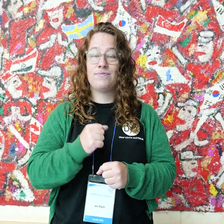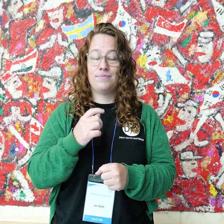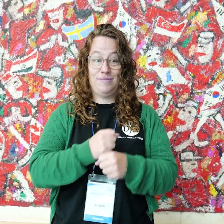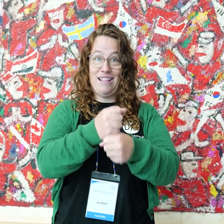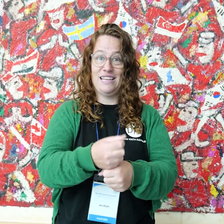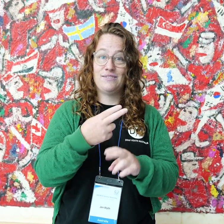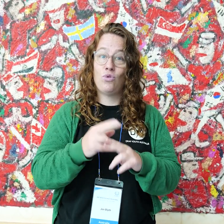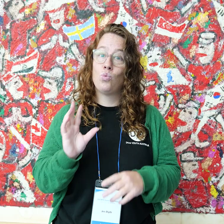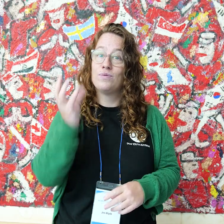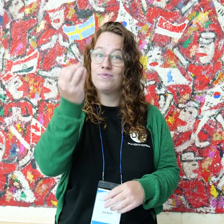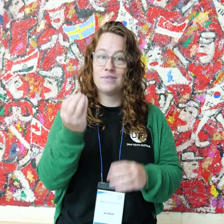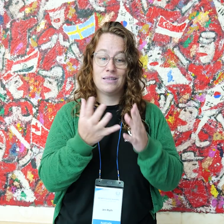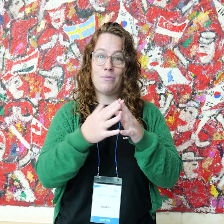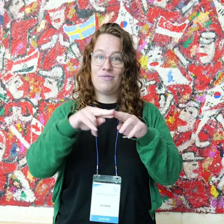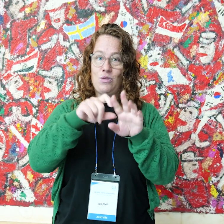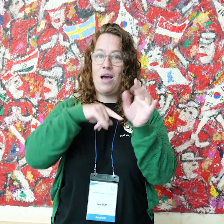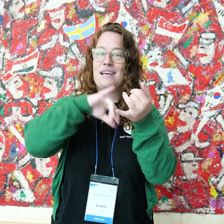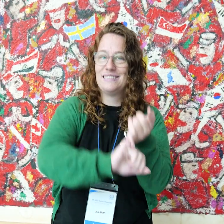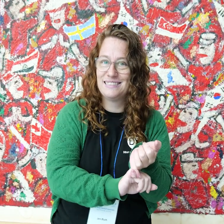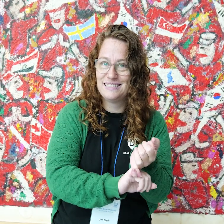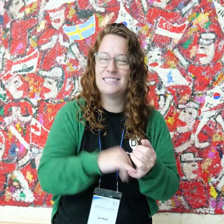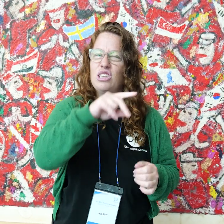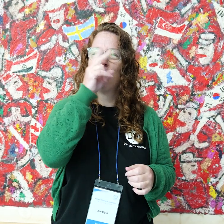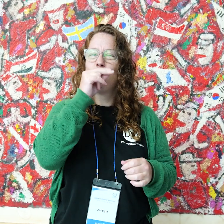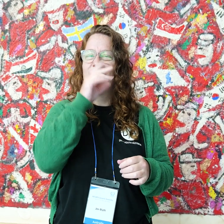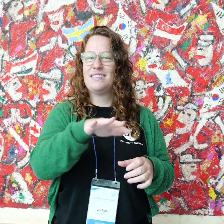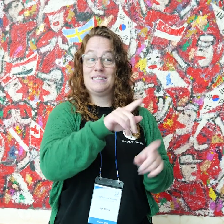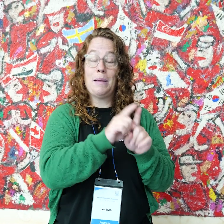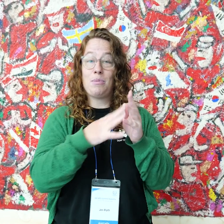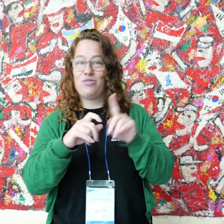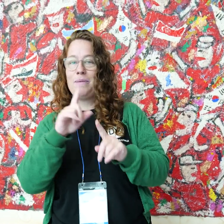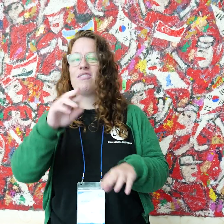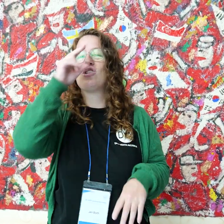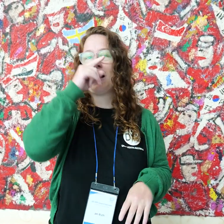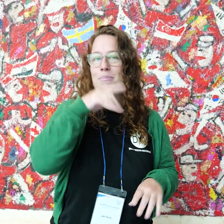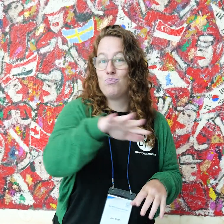And we also have delegates for World Federation of the Deaf Youth Section.